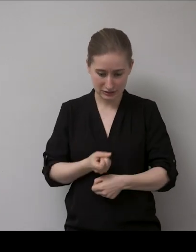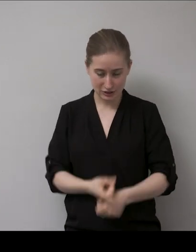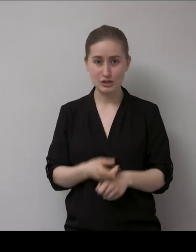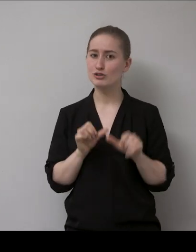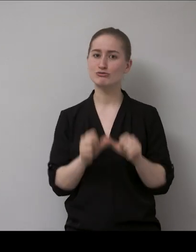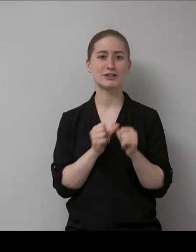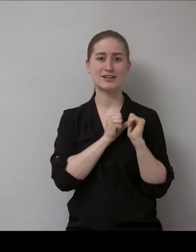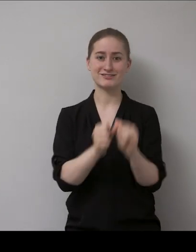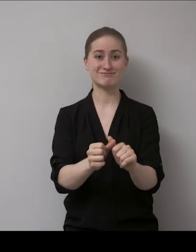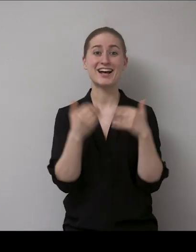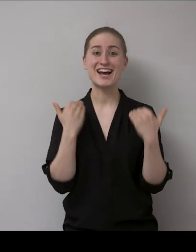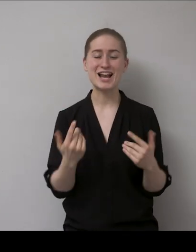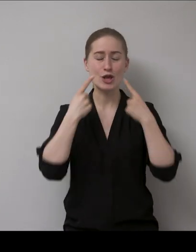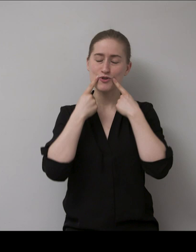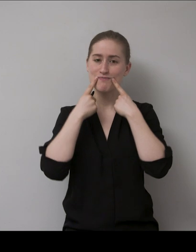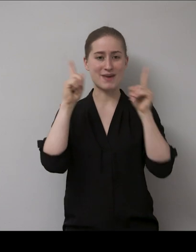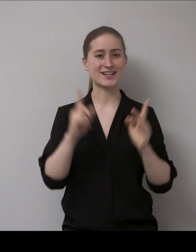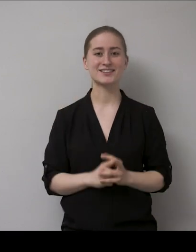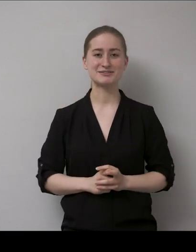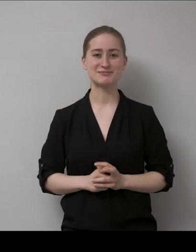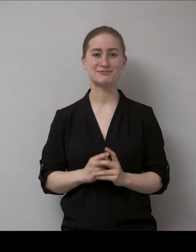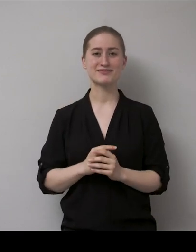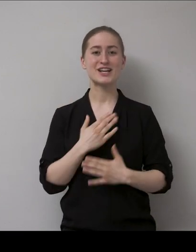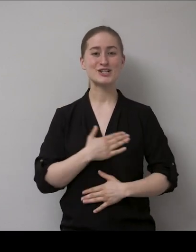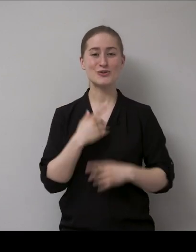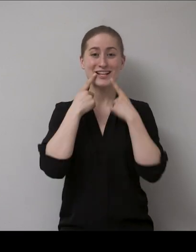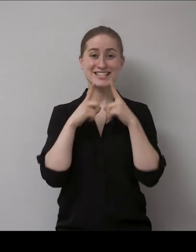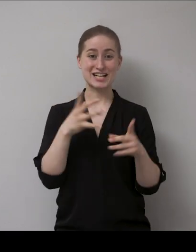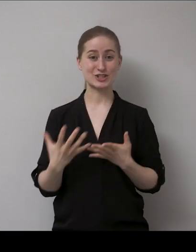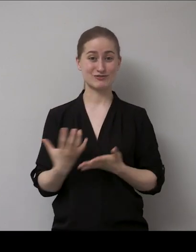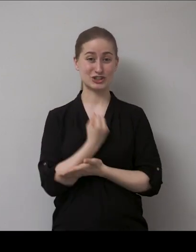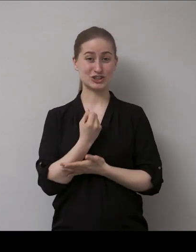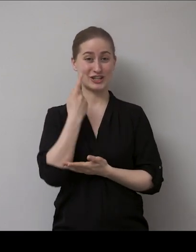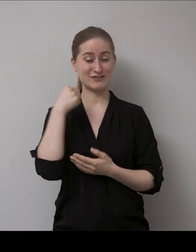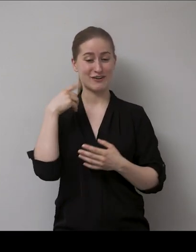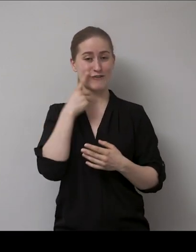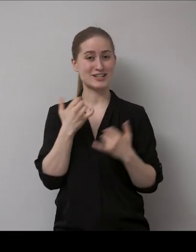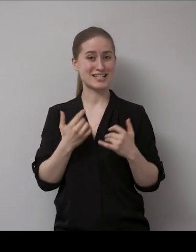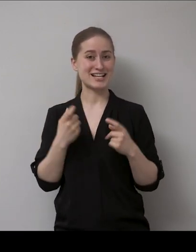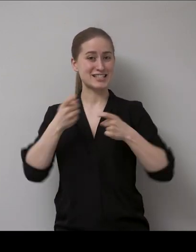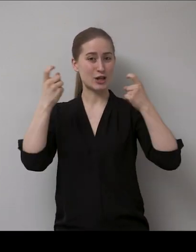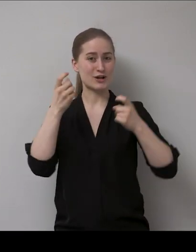and now, you have made it. Enjoy the success you have achieved in today's celebration, and in the future.